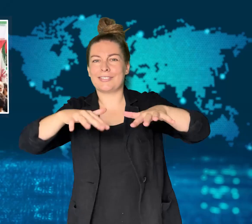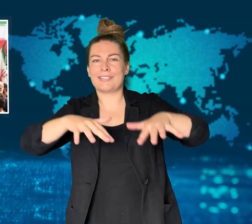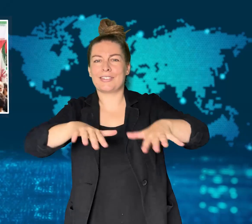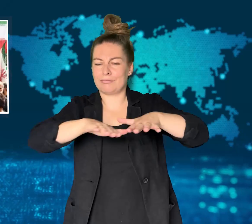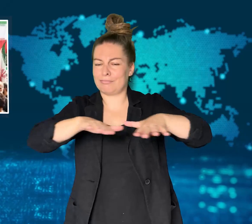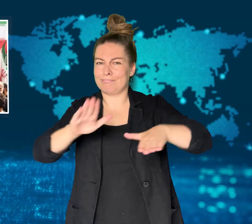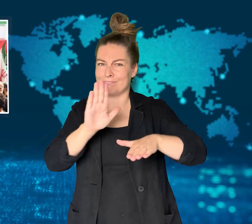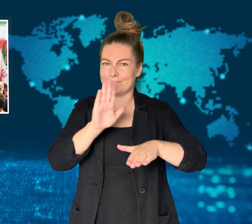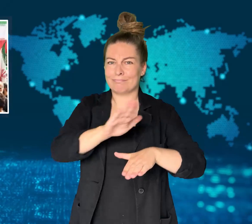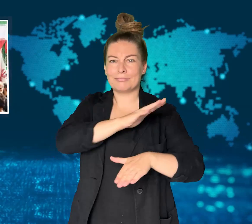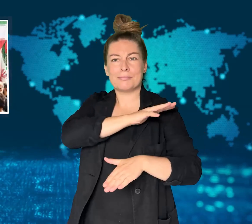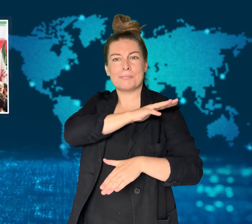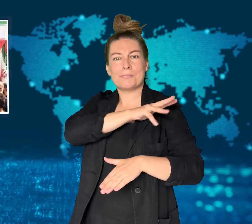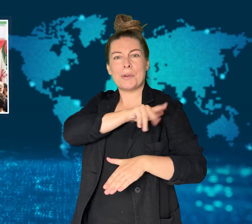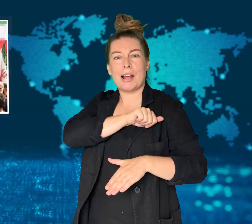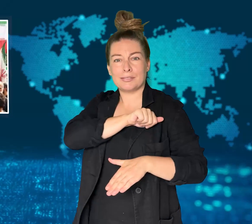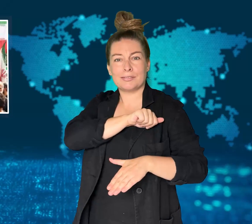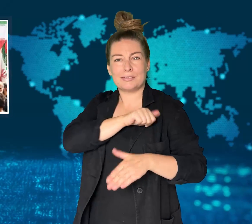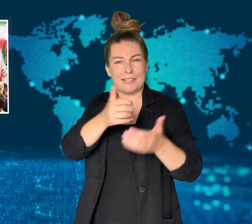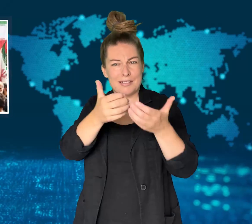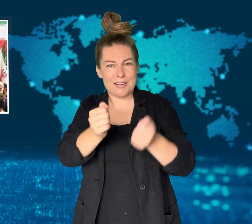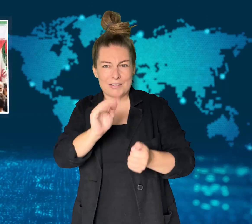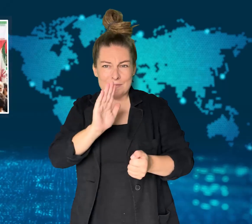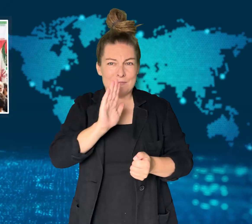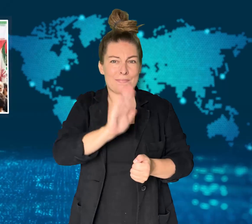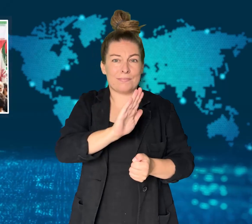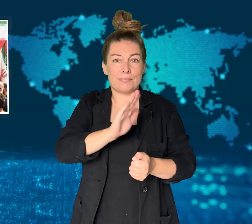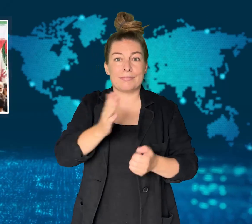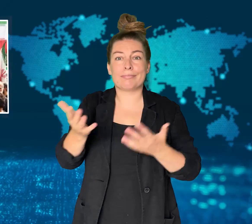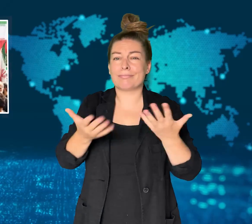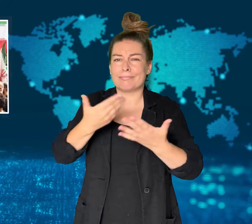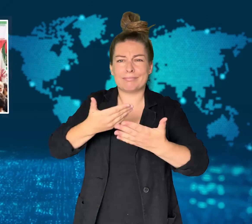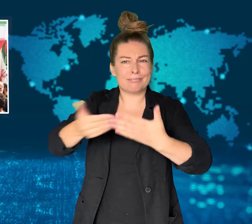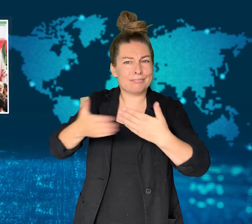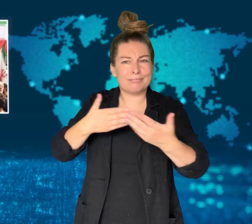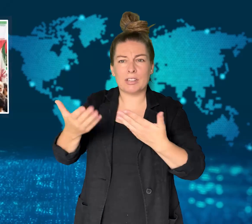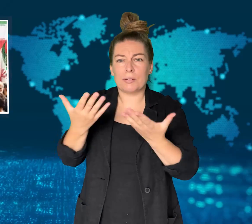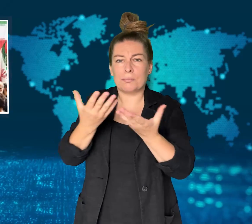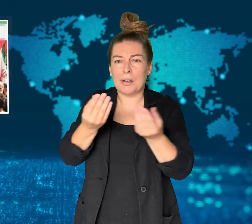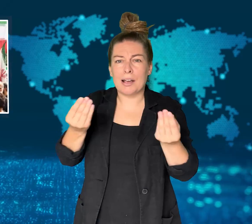Hezbollah stated that the war had entered a "new phase."